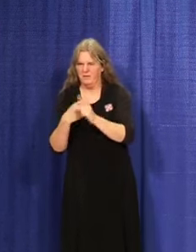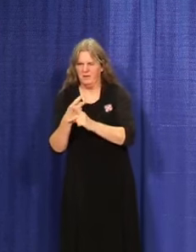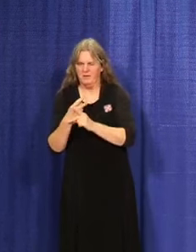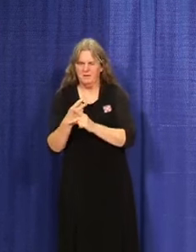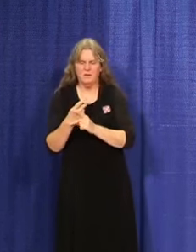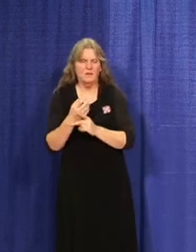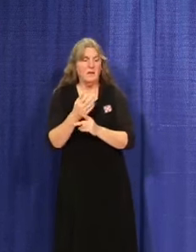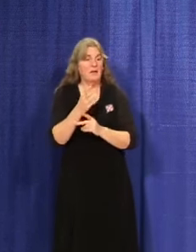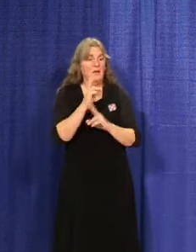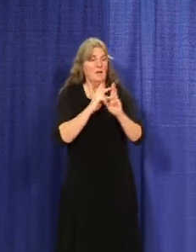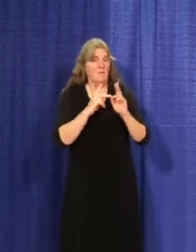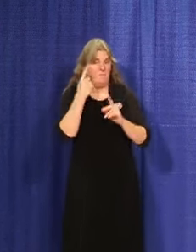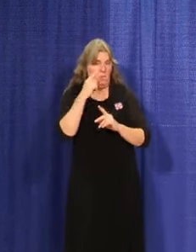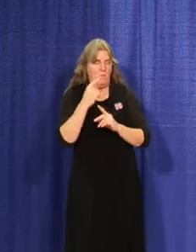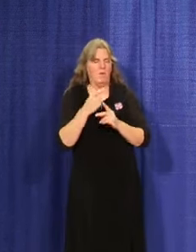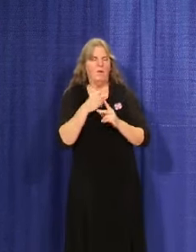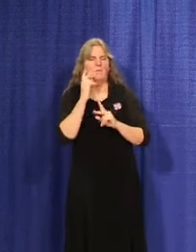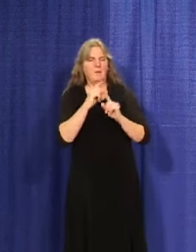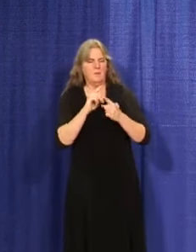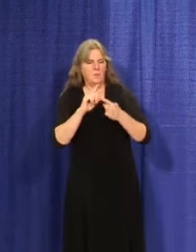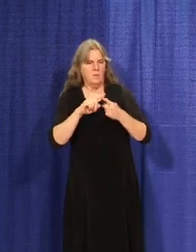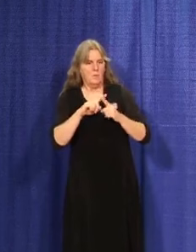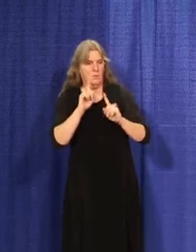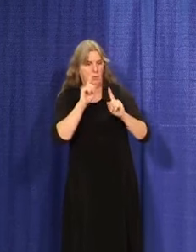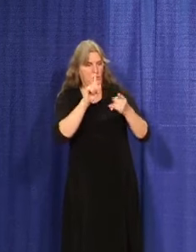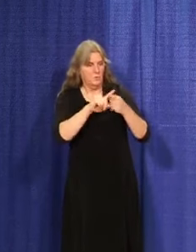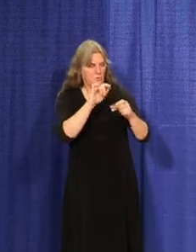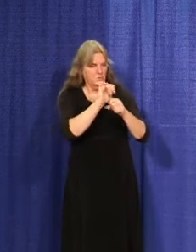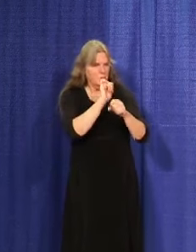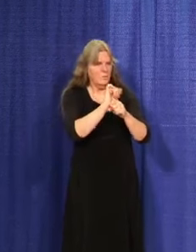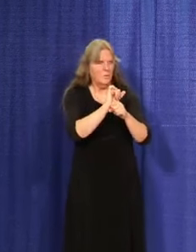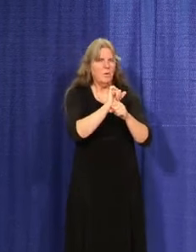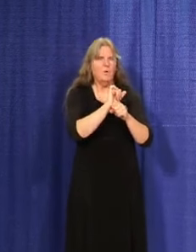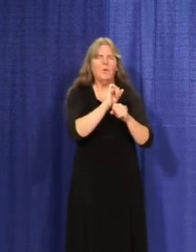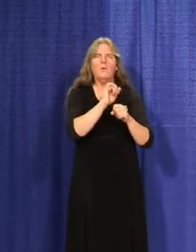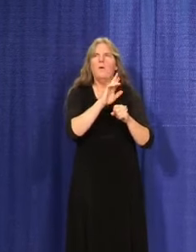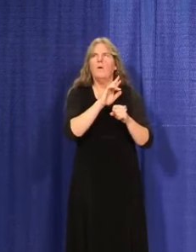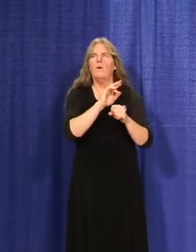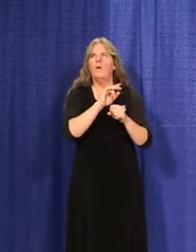activity, really a return to activities based on the traffic